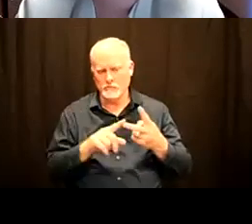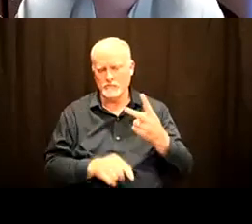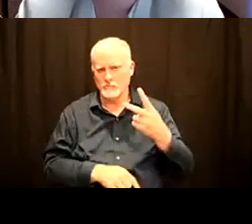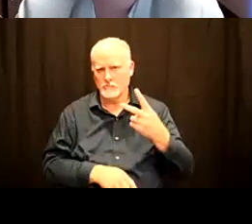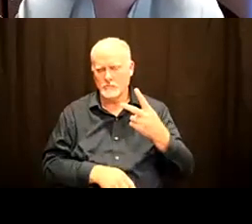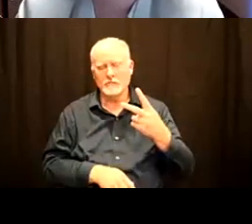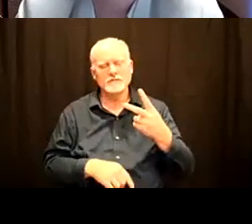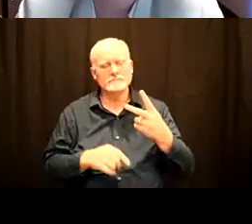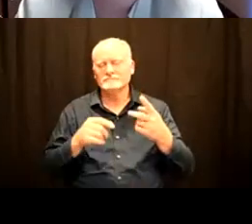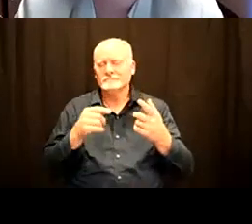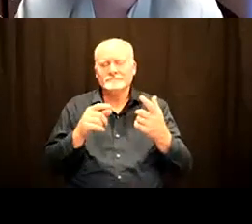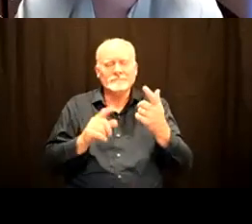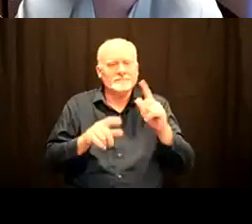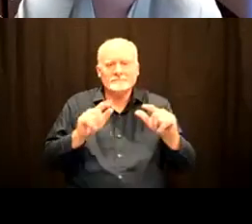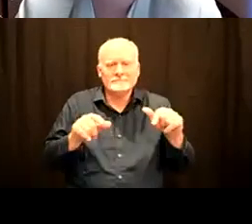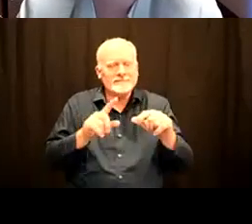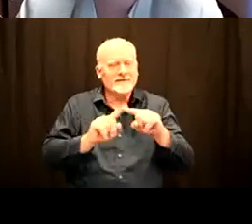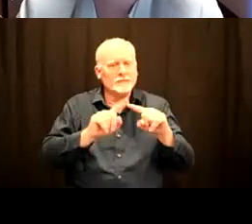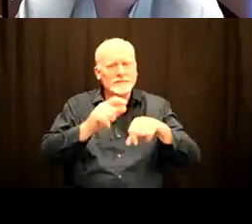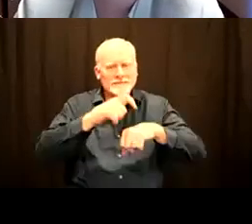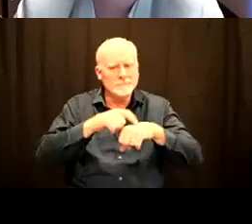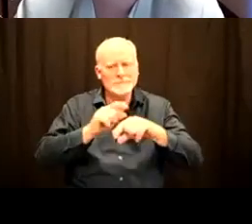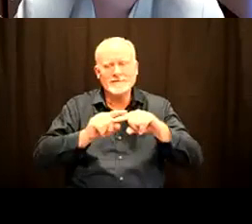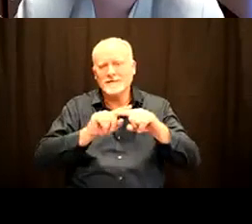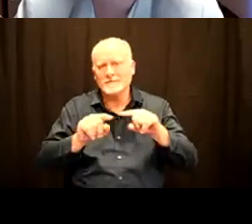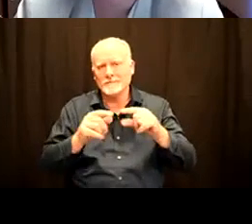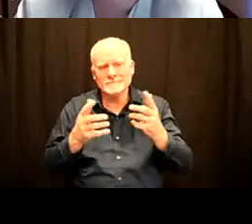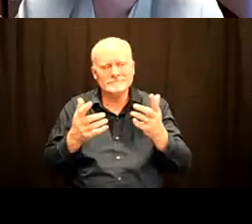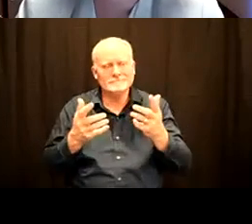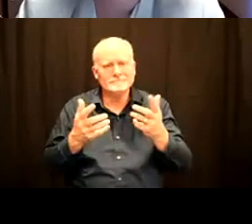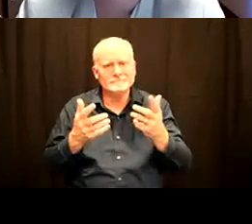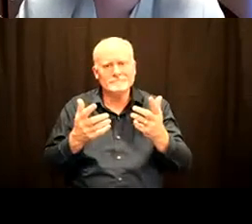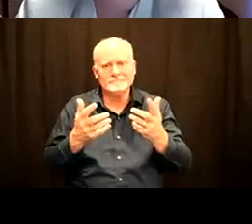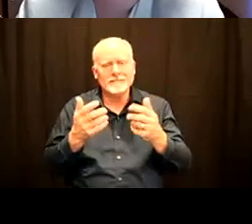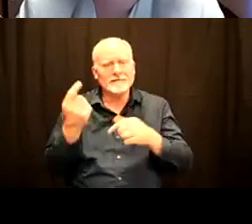vary for those two locations for appointments so please look to the email invitation or the